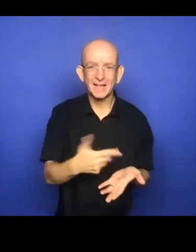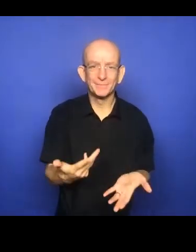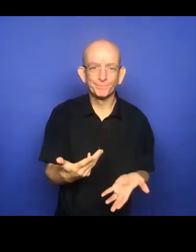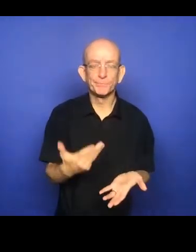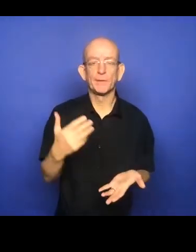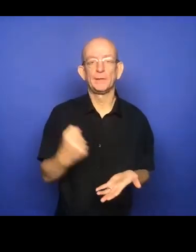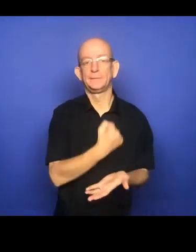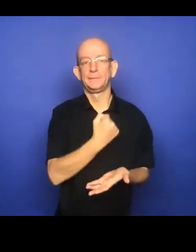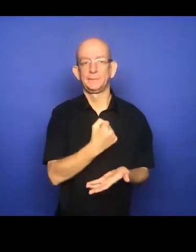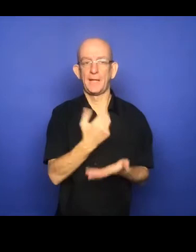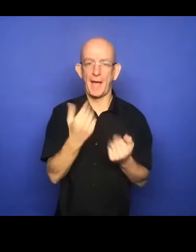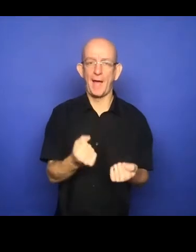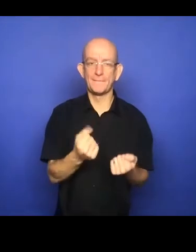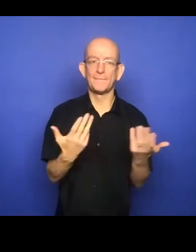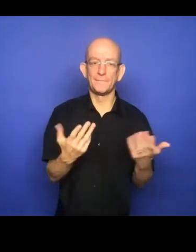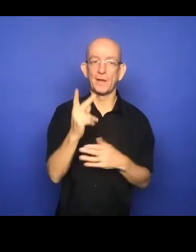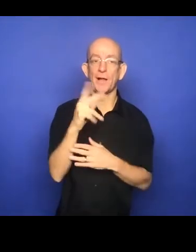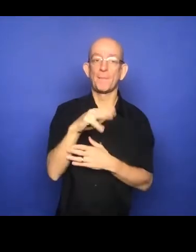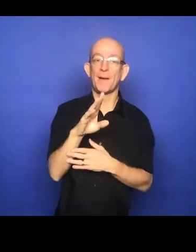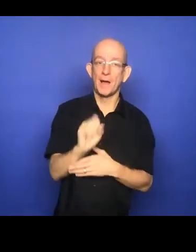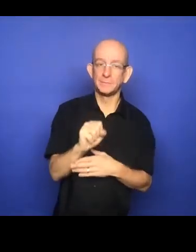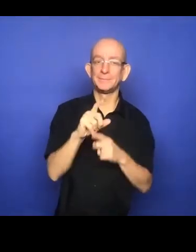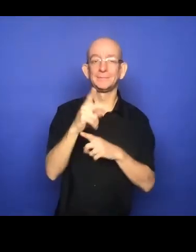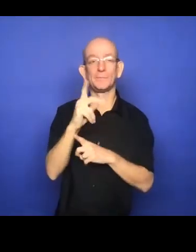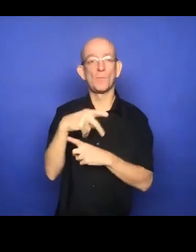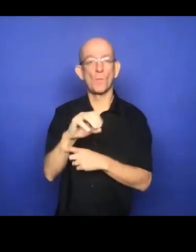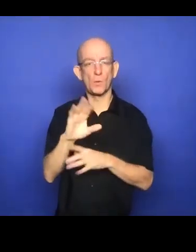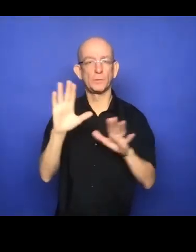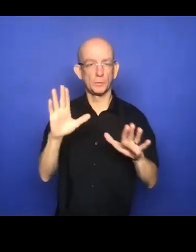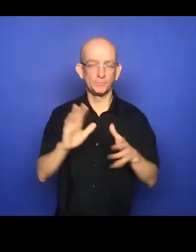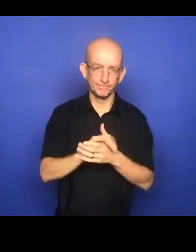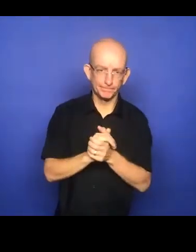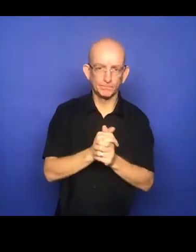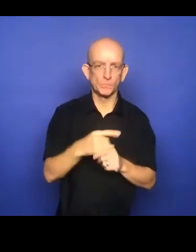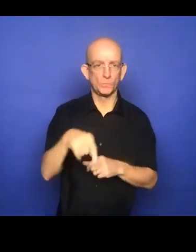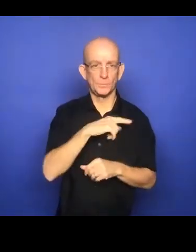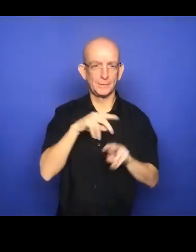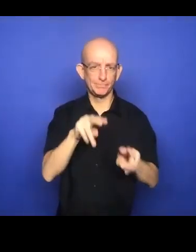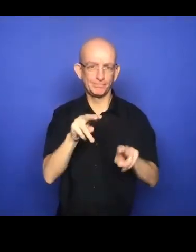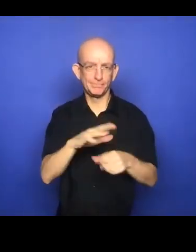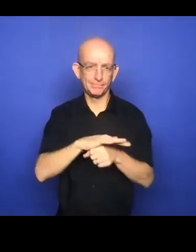spirit of goodwill, will ensure that going forward there is good data. Looking at COVID19 for example, we noted challenges when it came to disaggregation of data. Whereas as an umbrella DPO our first agenda in the initial months of the pandemic was to ensure that persons with disabilities